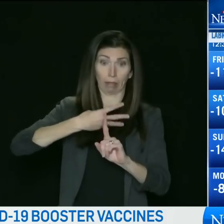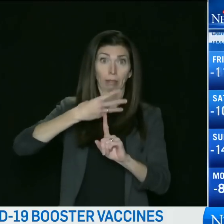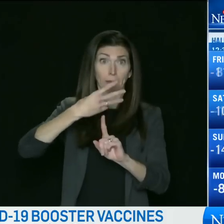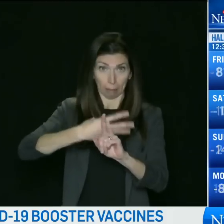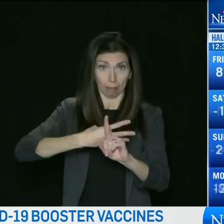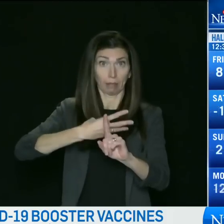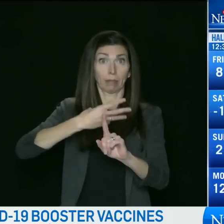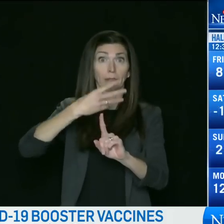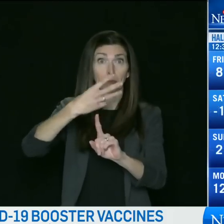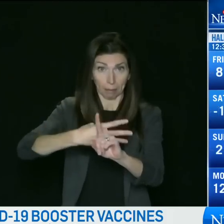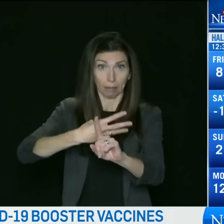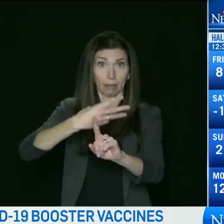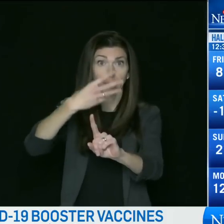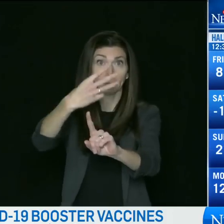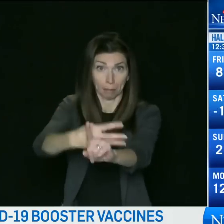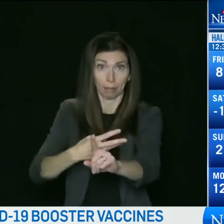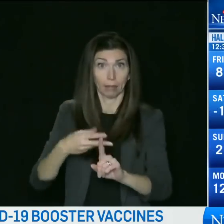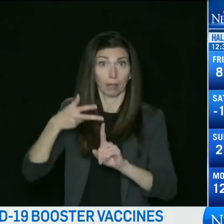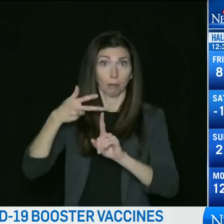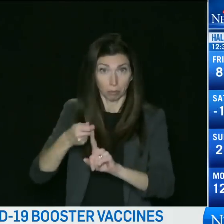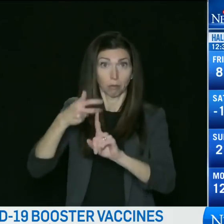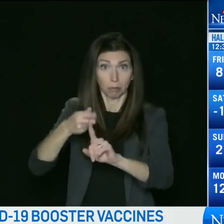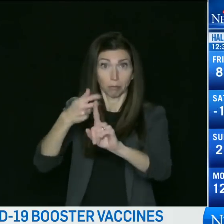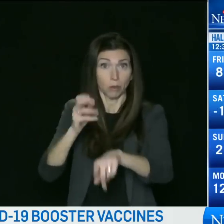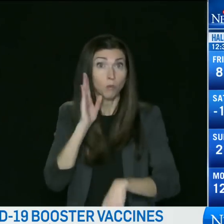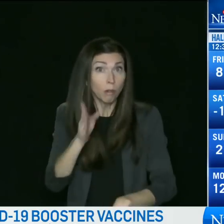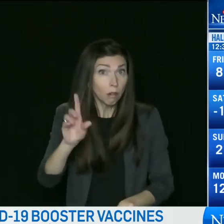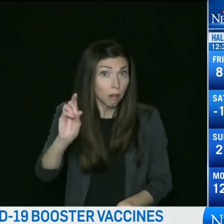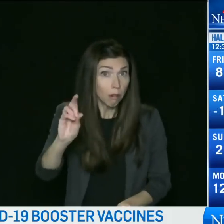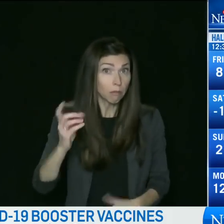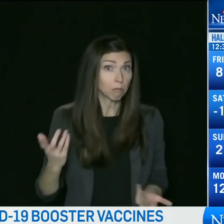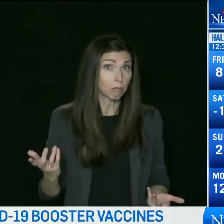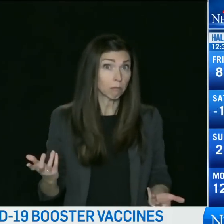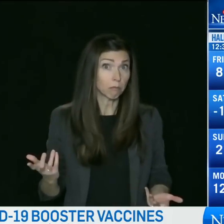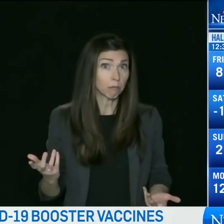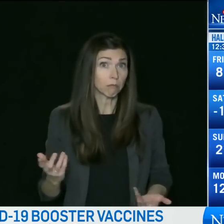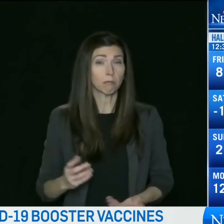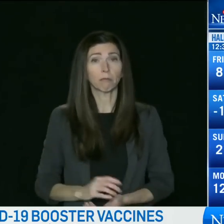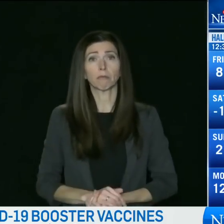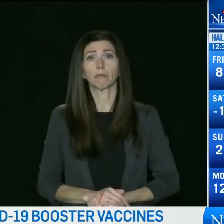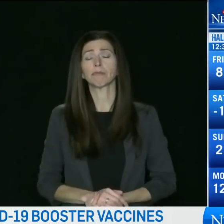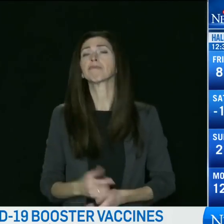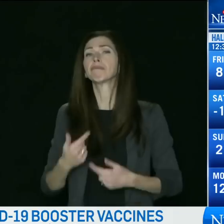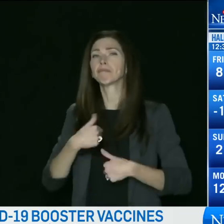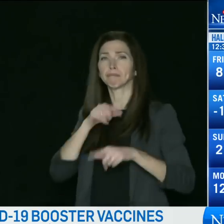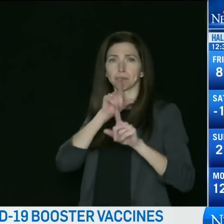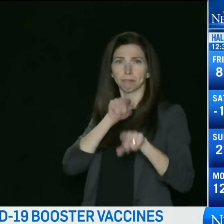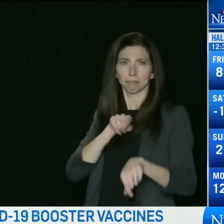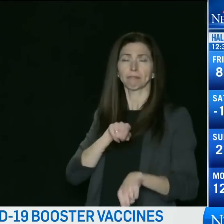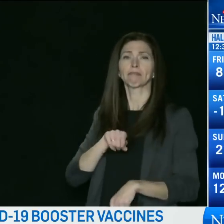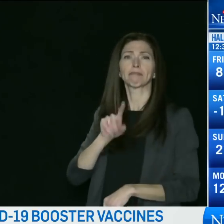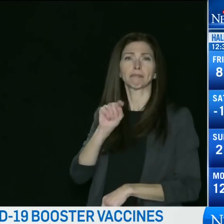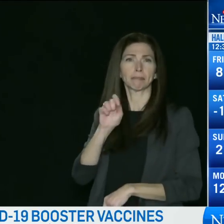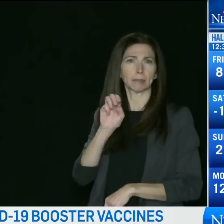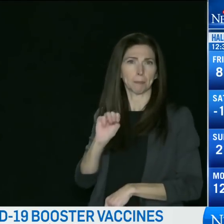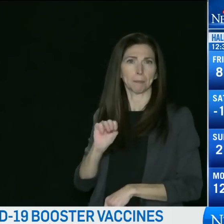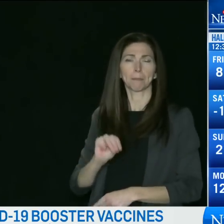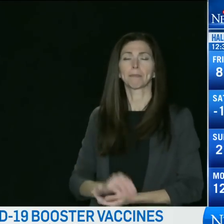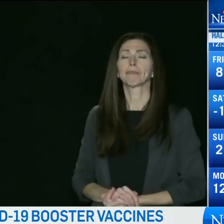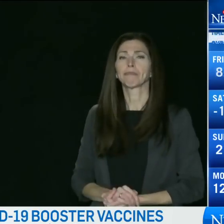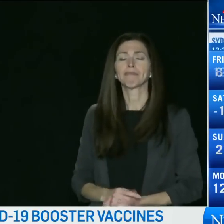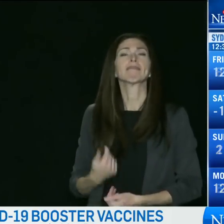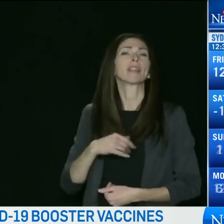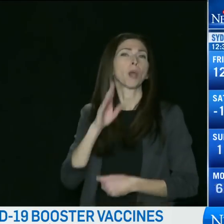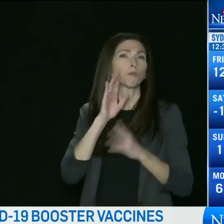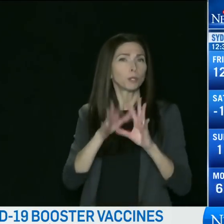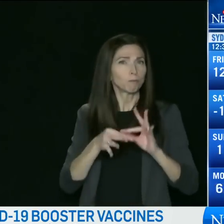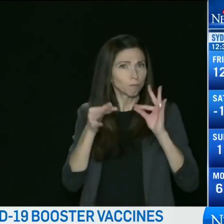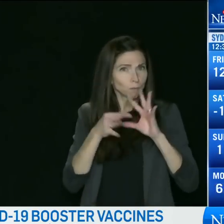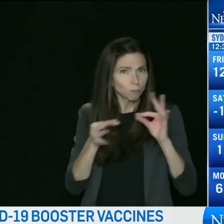MONTHS OR AT SOME OTHER INTERVAL